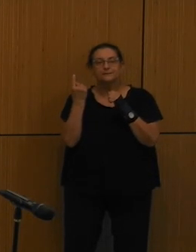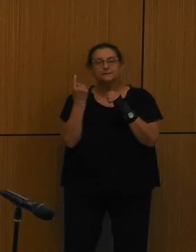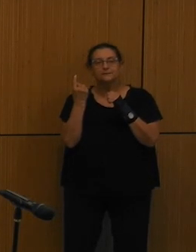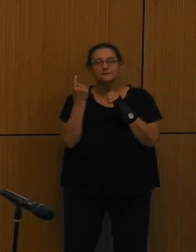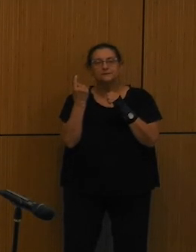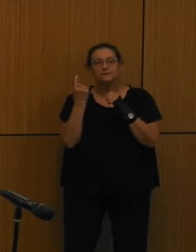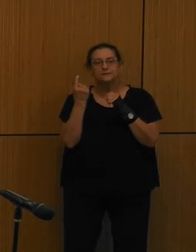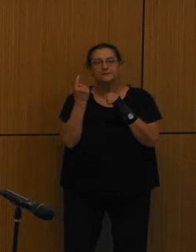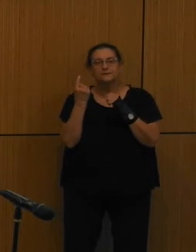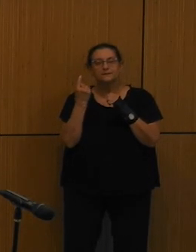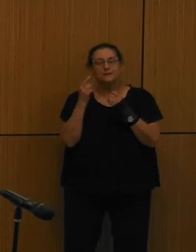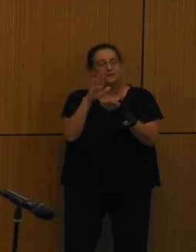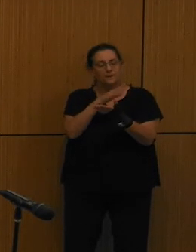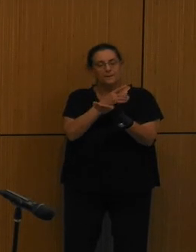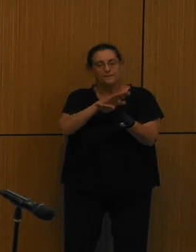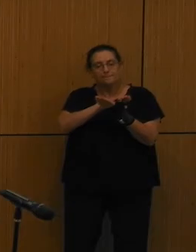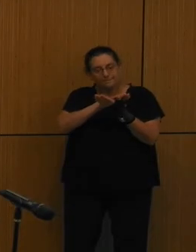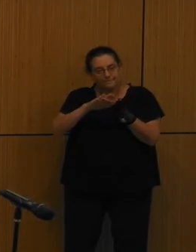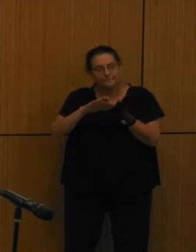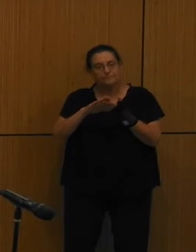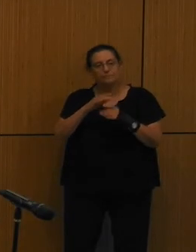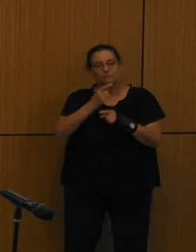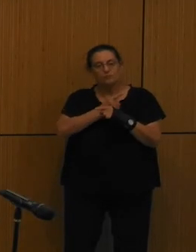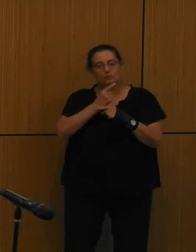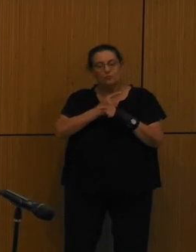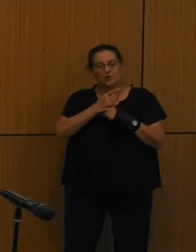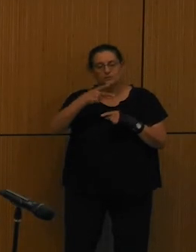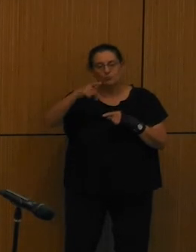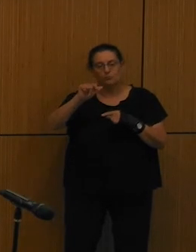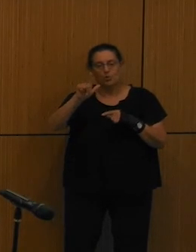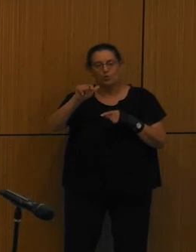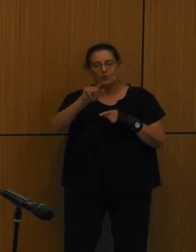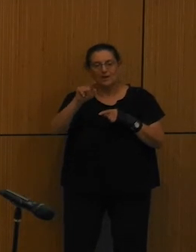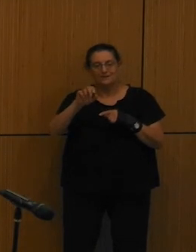polarized light coming through the bottom, but with without the upper polarizer on.